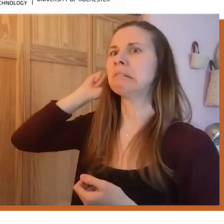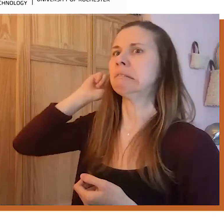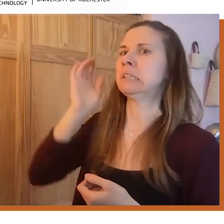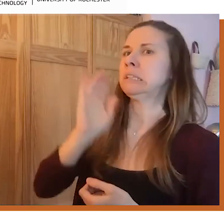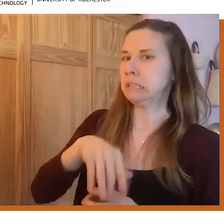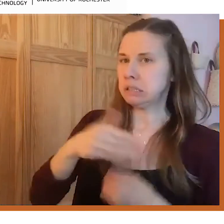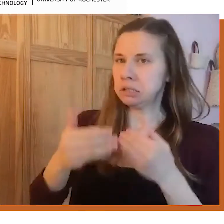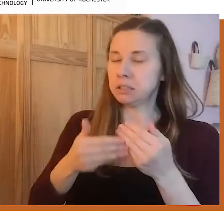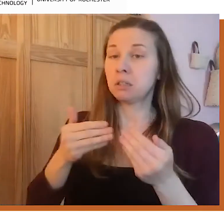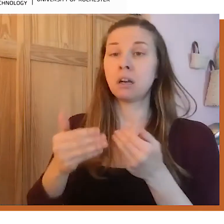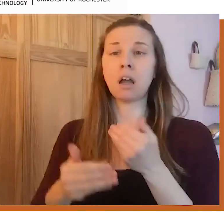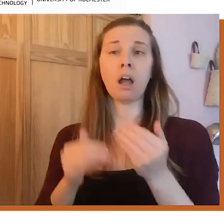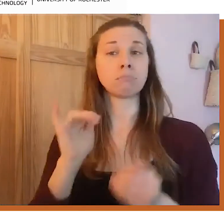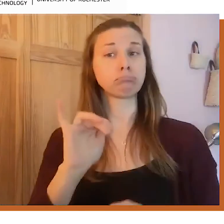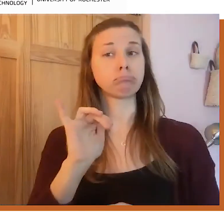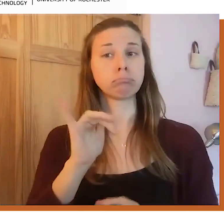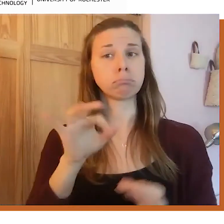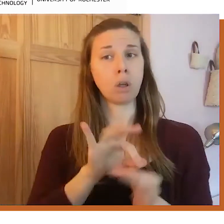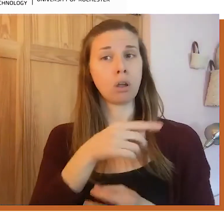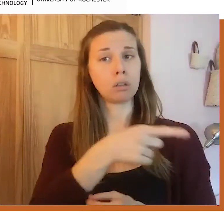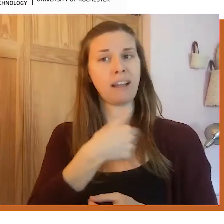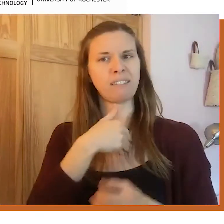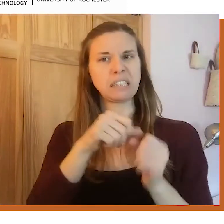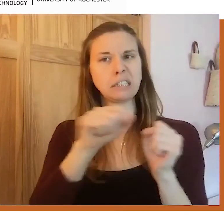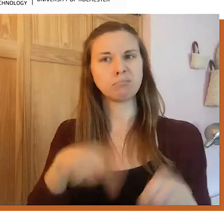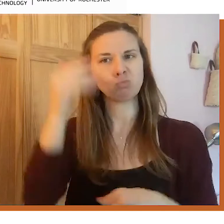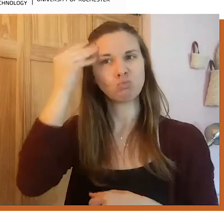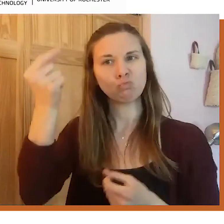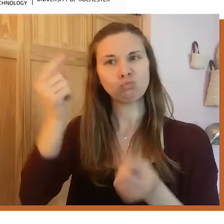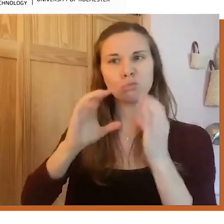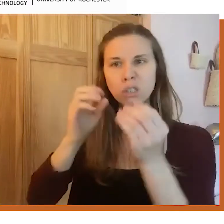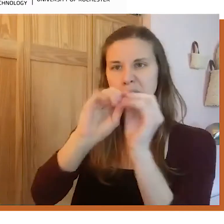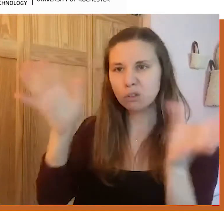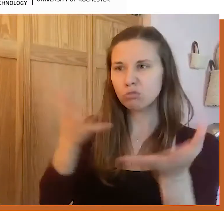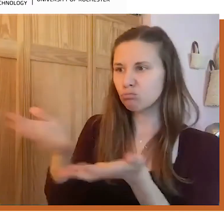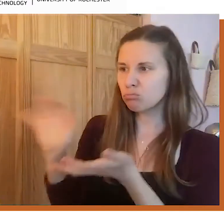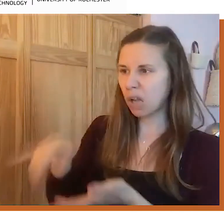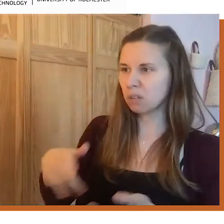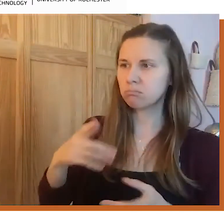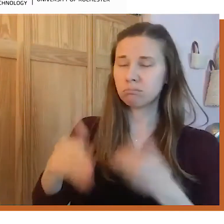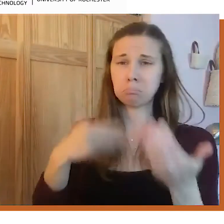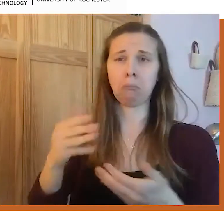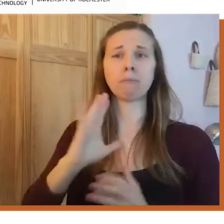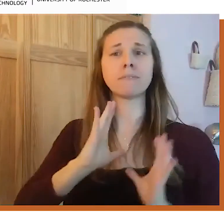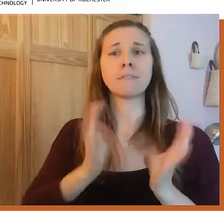"but then as we were working together, "I see that you have a system. Communication was very clear, and everything went fine,"